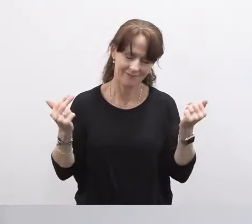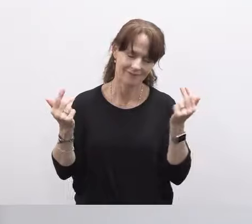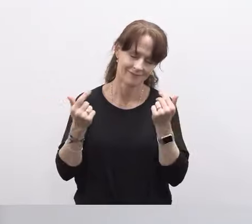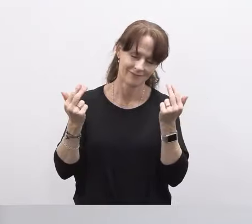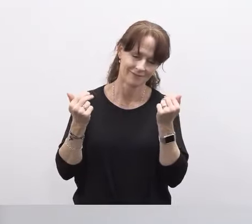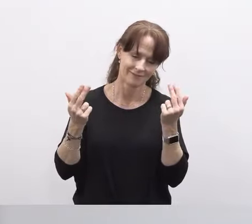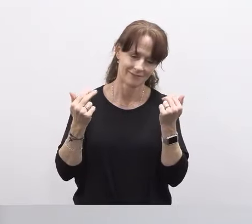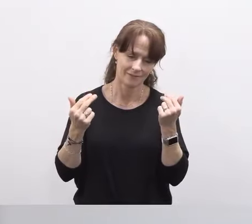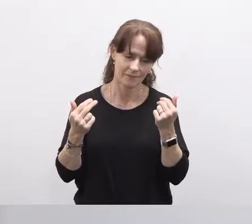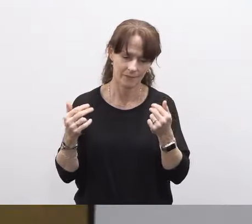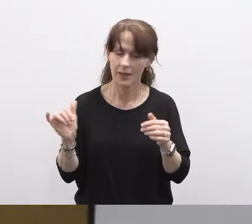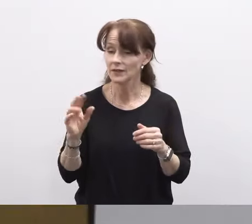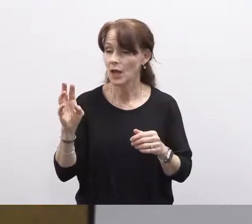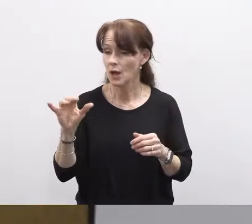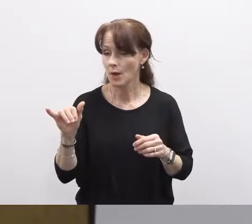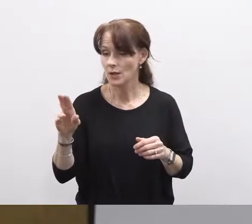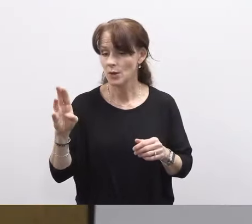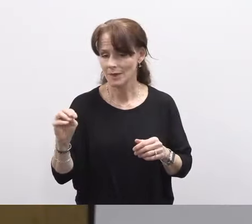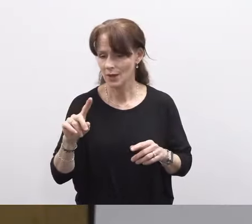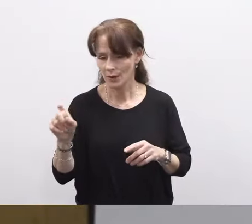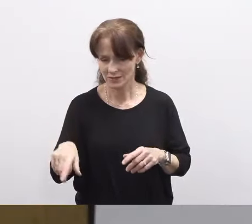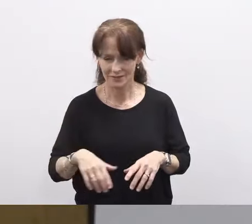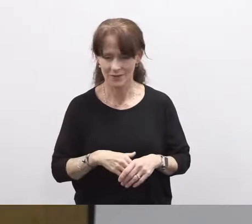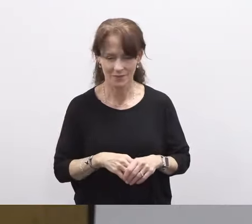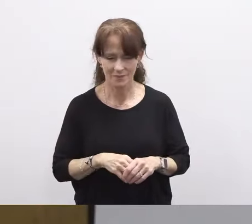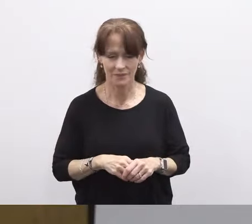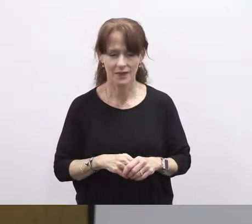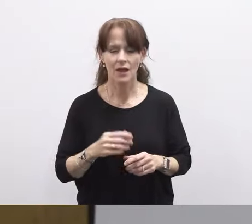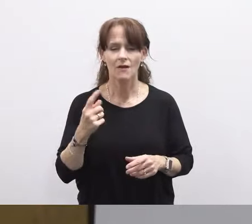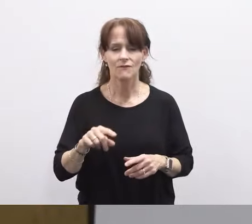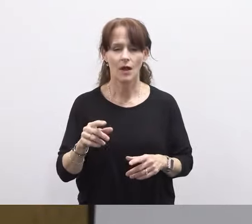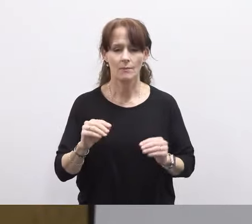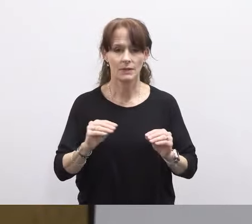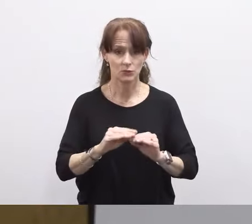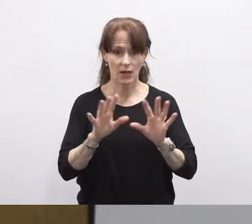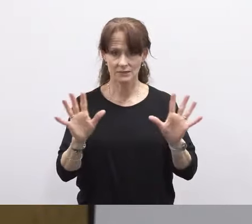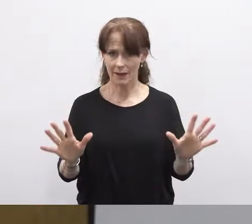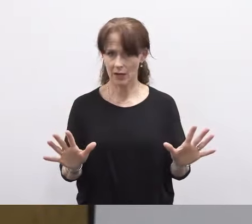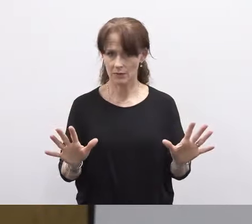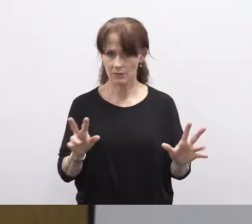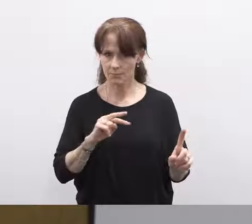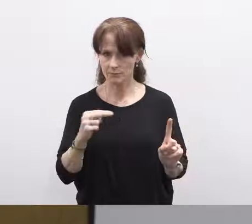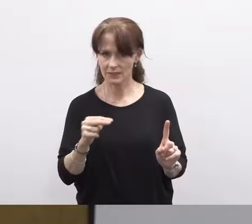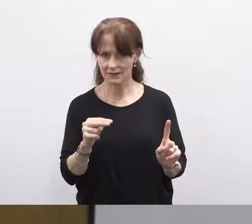That's also a human question. Now on, just from a transparency perspective,